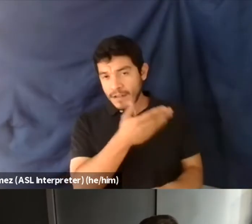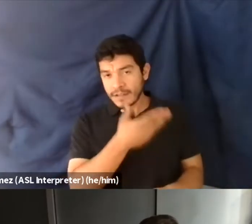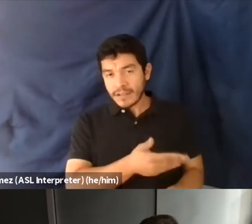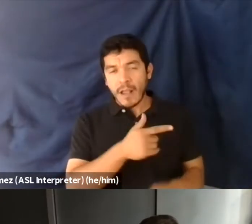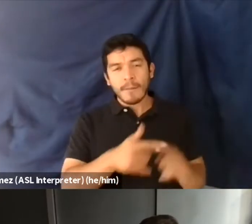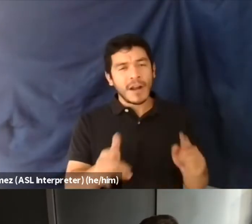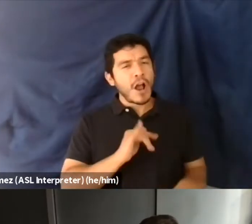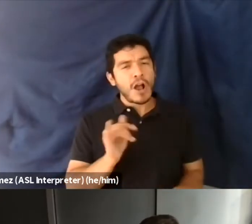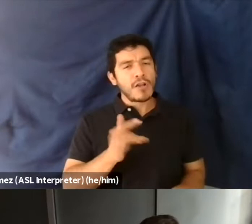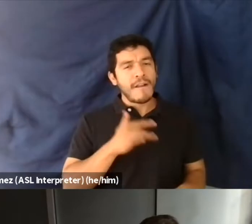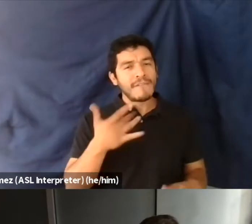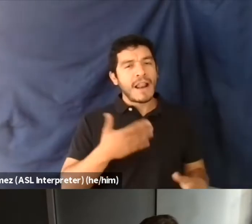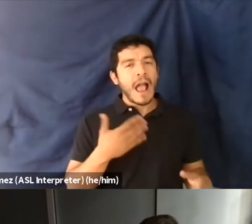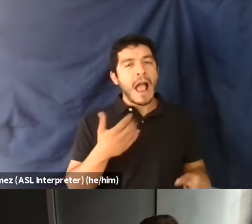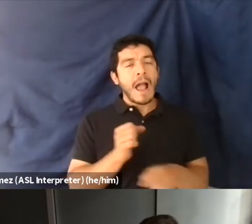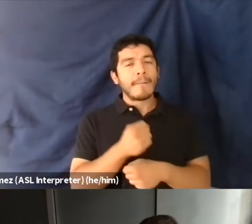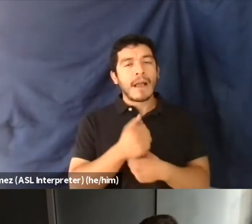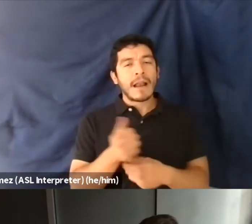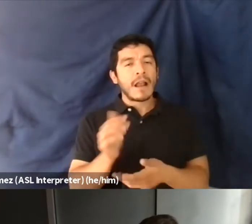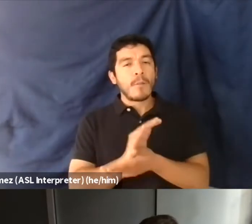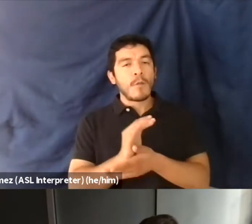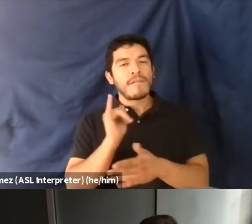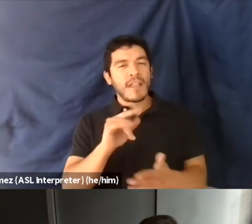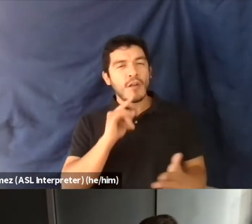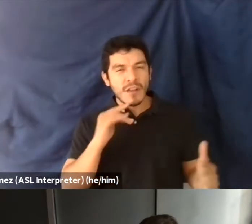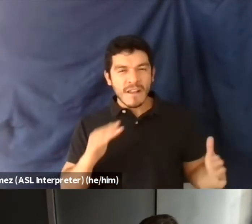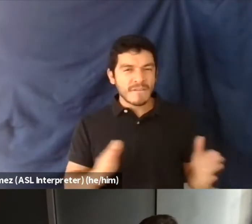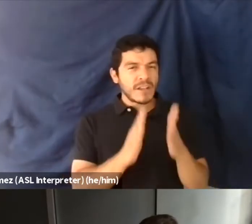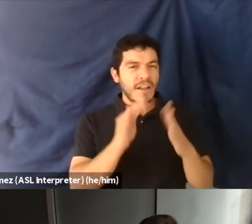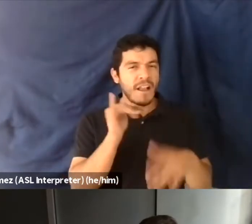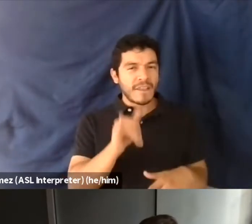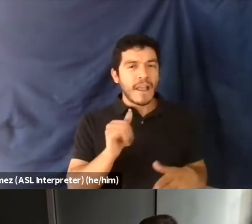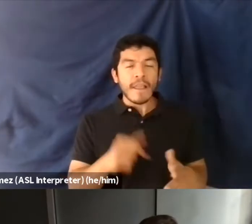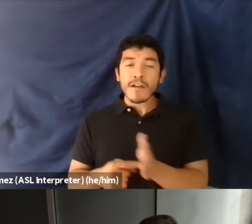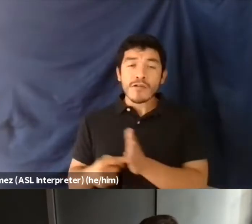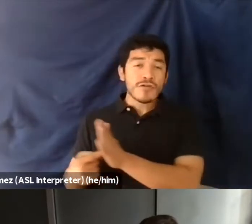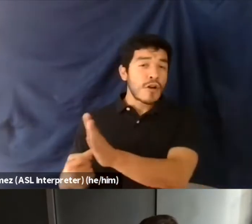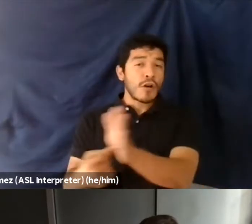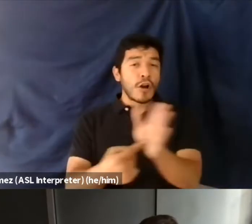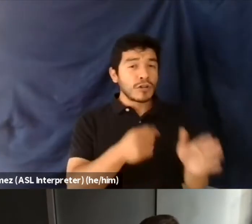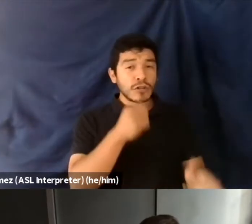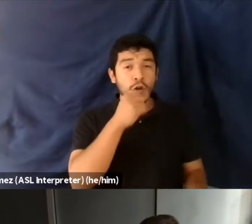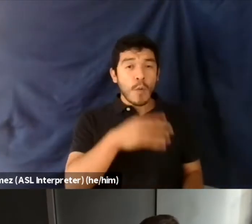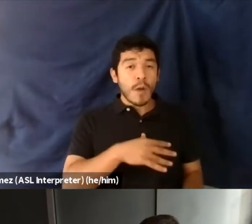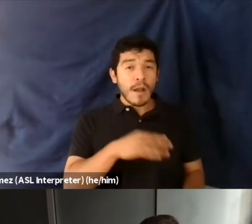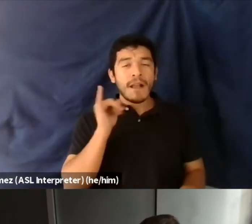that bucks up against that and shows the women, you know, that they brought me up who showed me